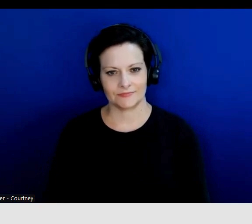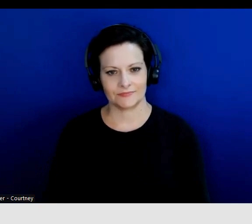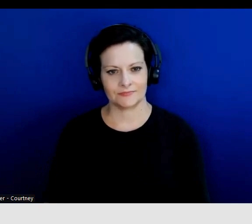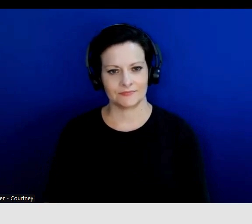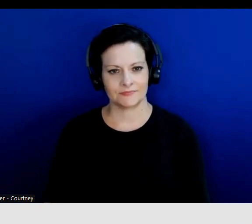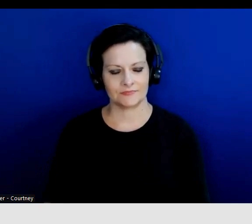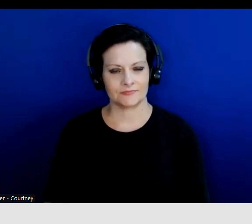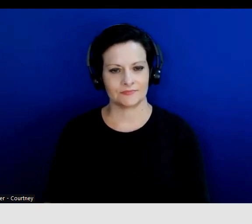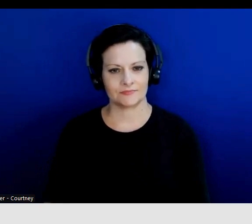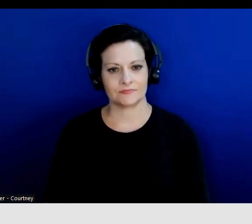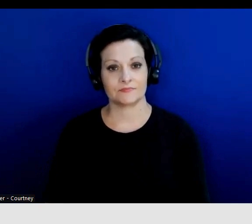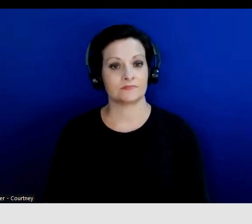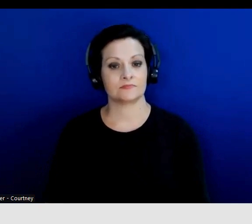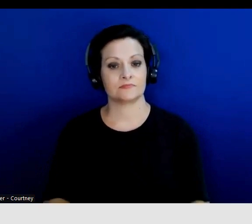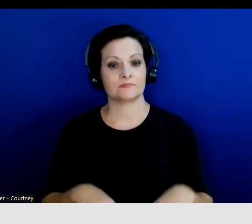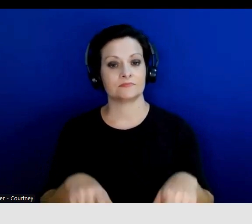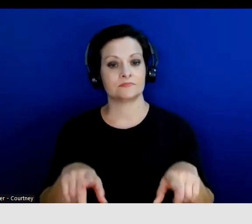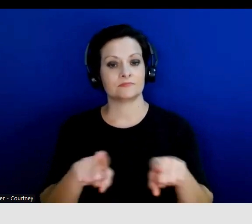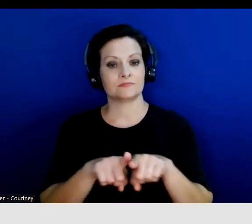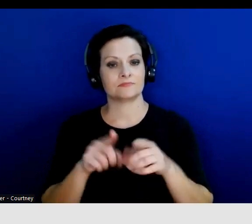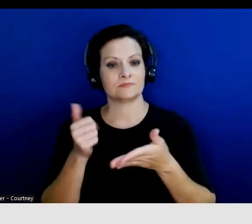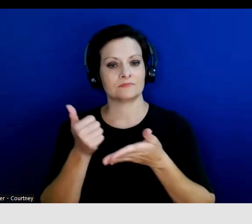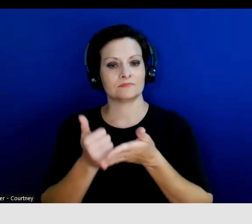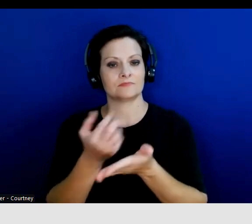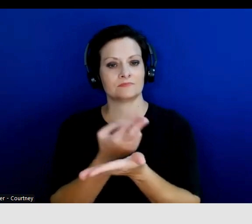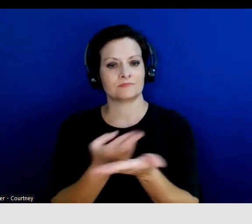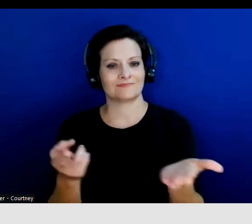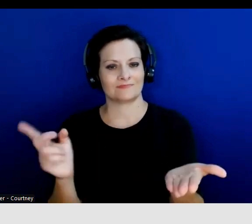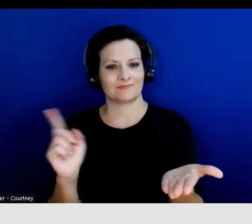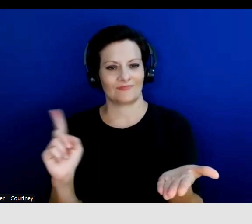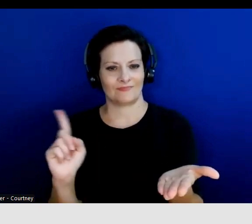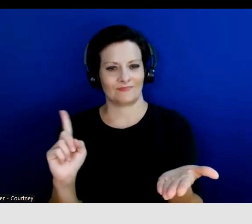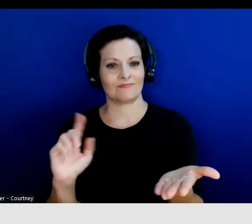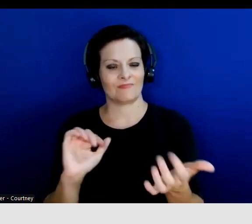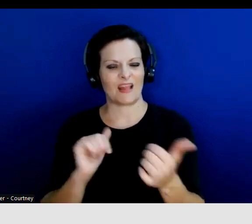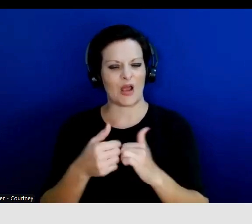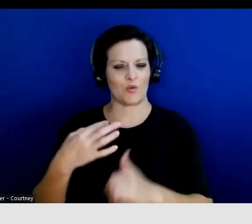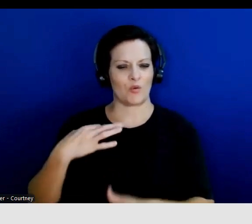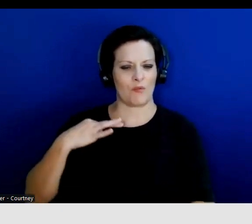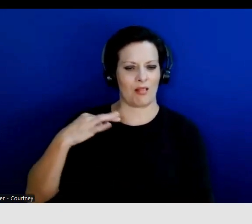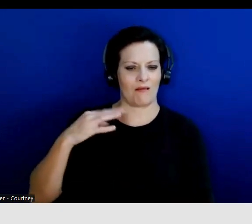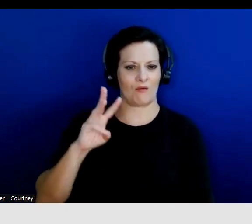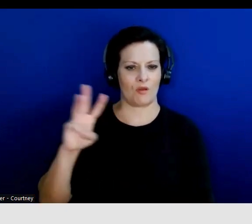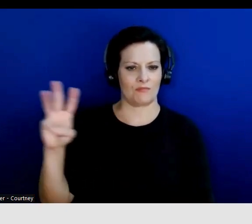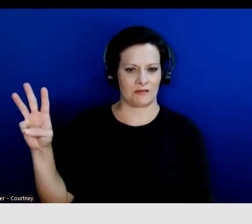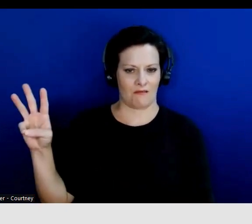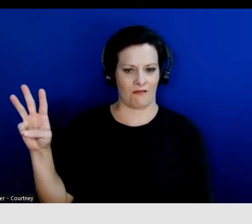You can also find helpful resources on our updated “How to Apply” webpage. For the Disability Grant